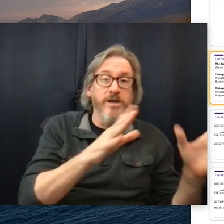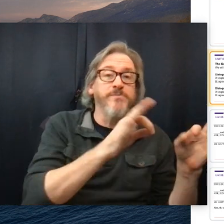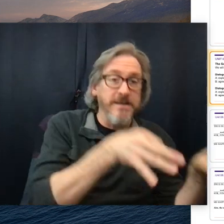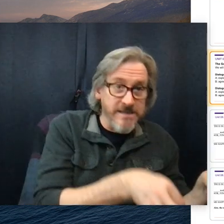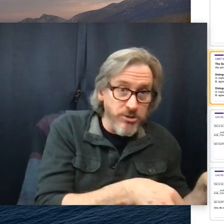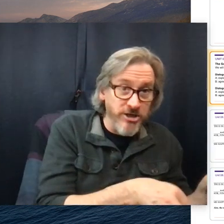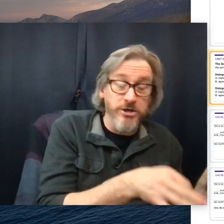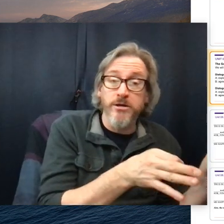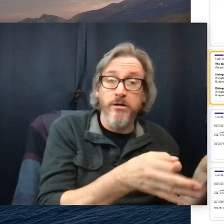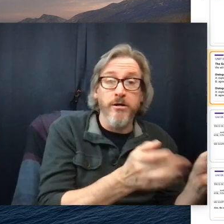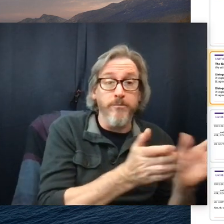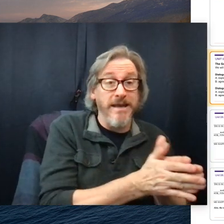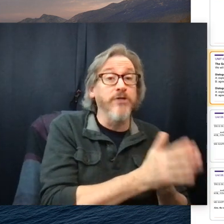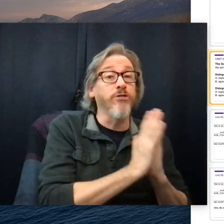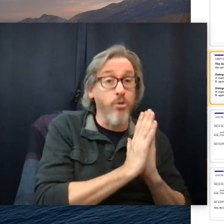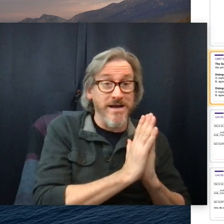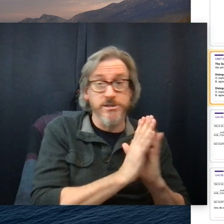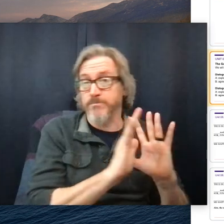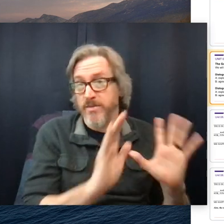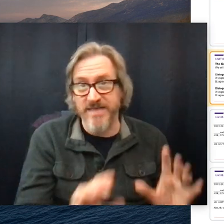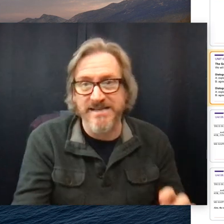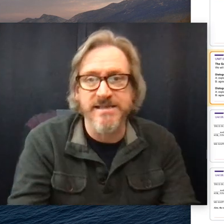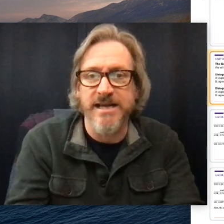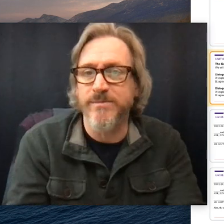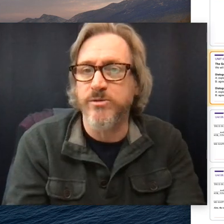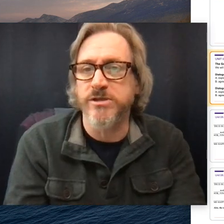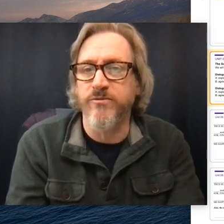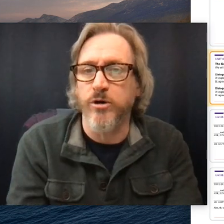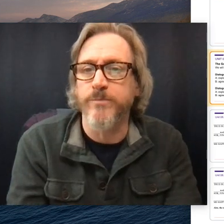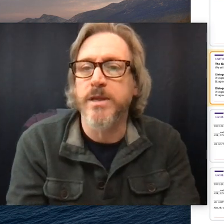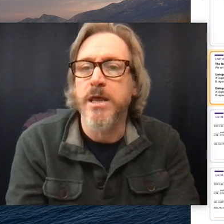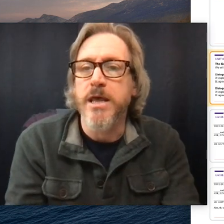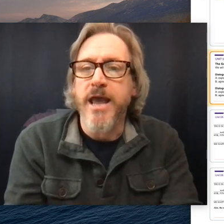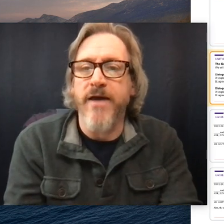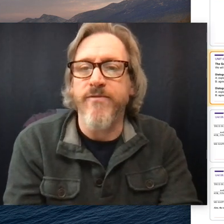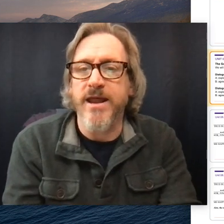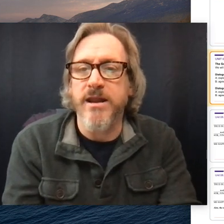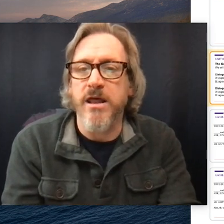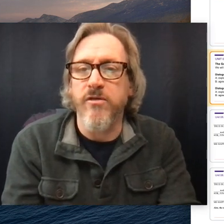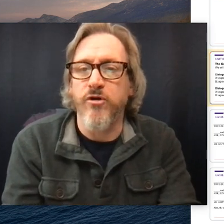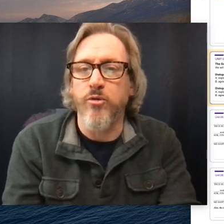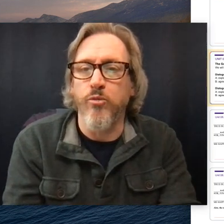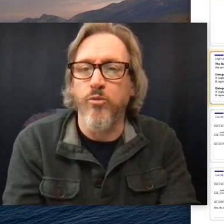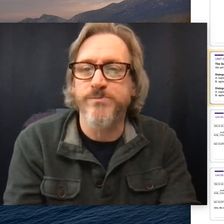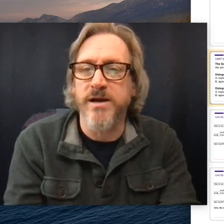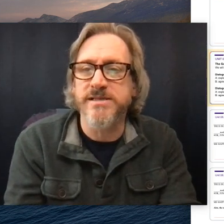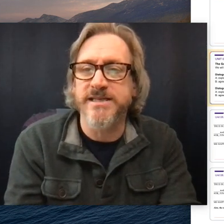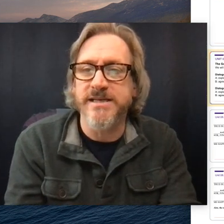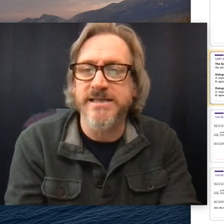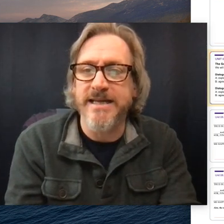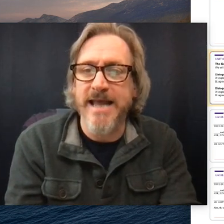explaining situation making request that's the same as it was before and then the response is